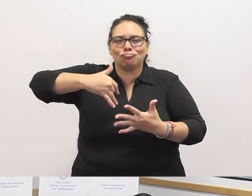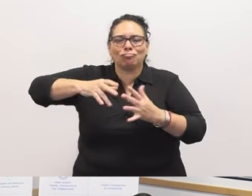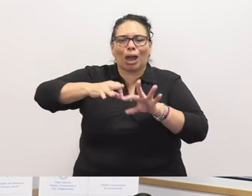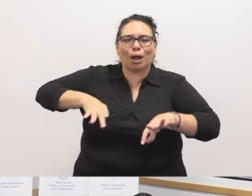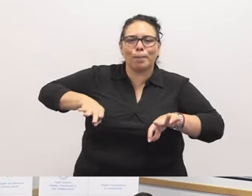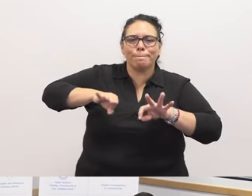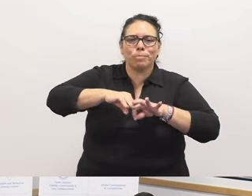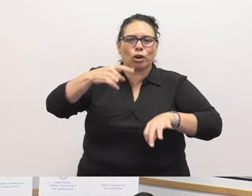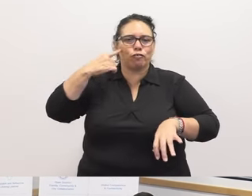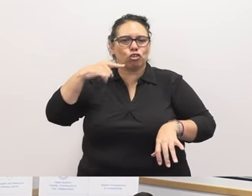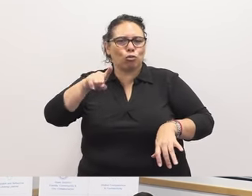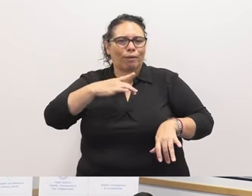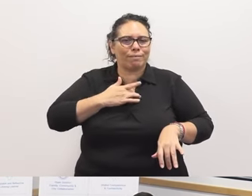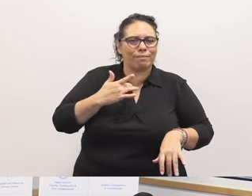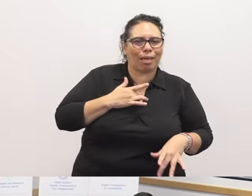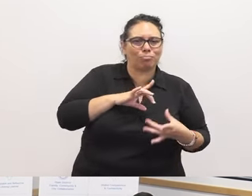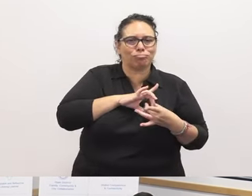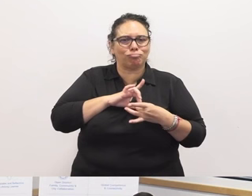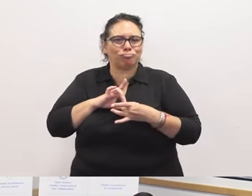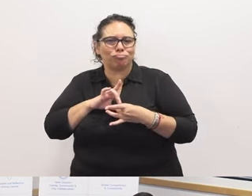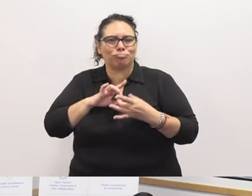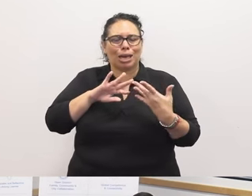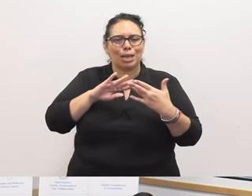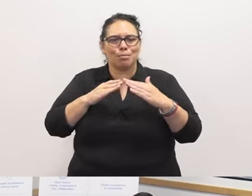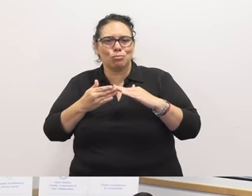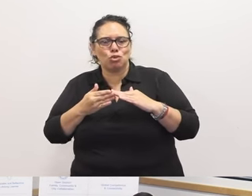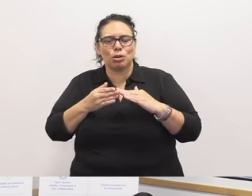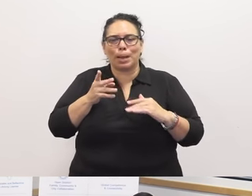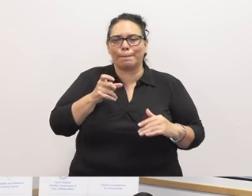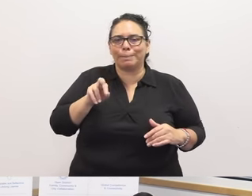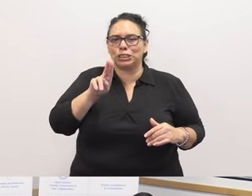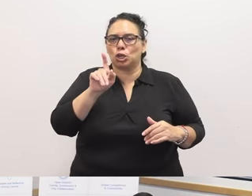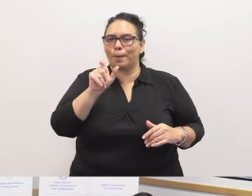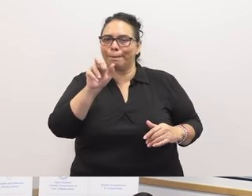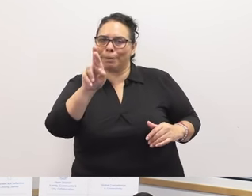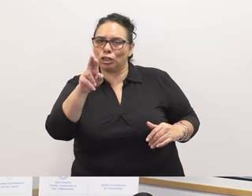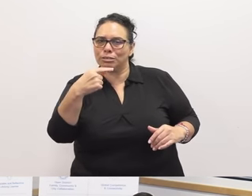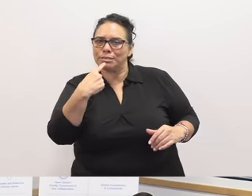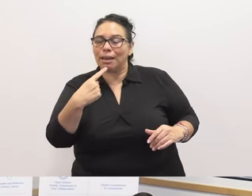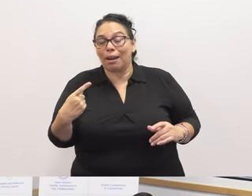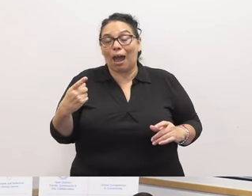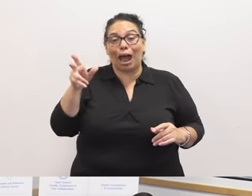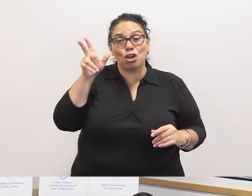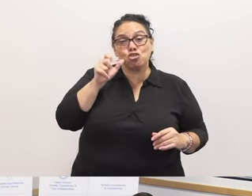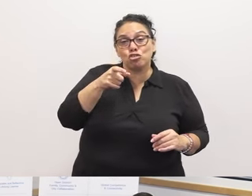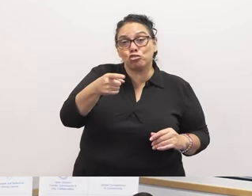for you to feel a part of something community, Mr. Miller said, and I heard you actually say it's important to be talkative,